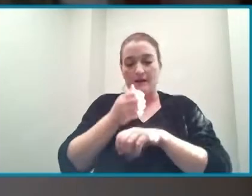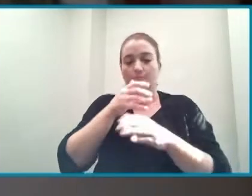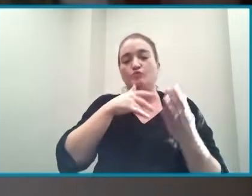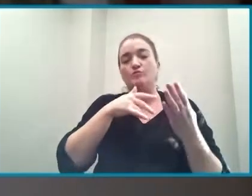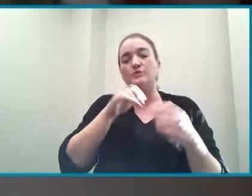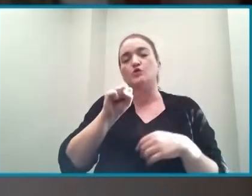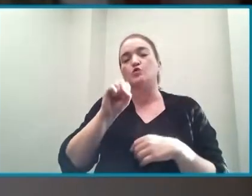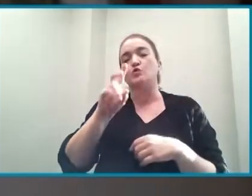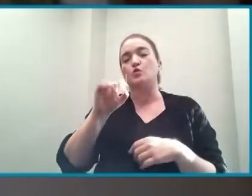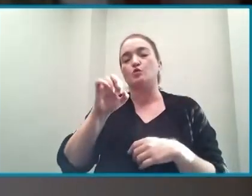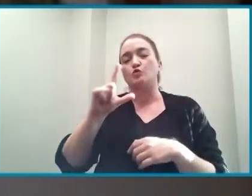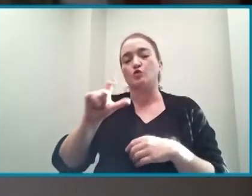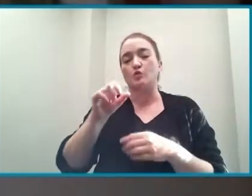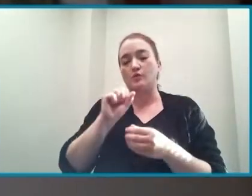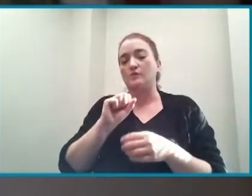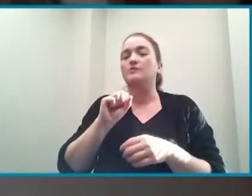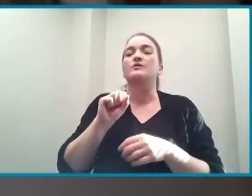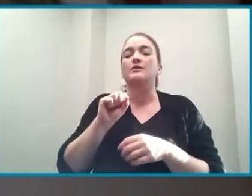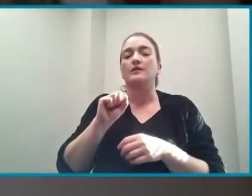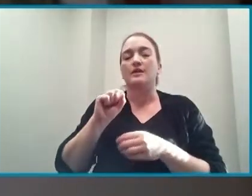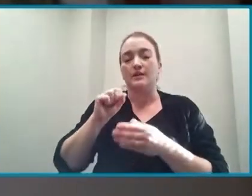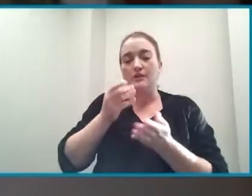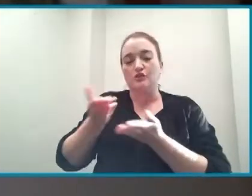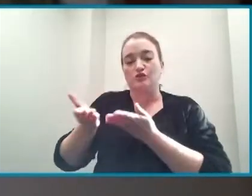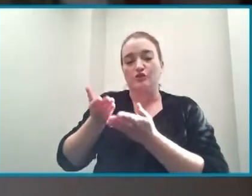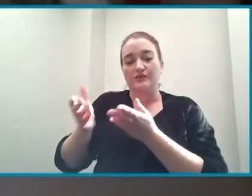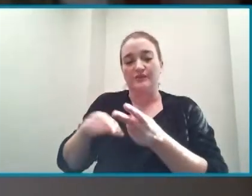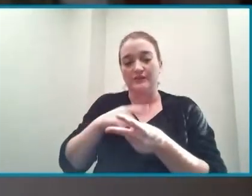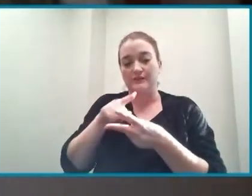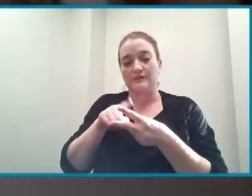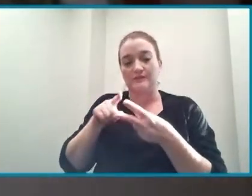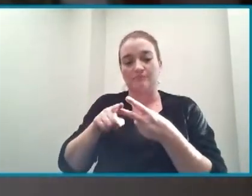And we as a department decided to partner with these